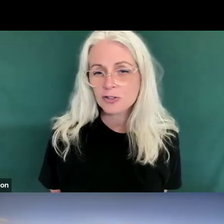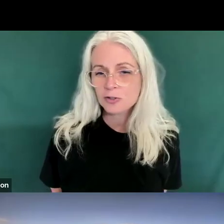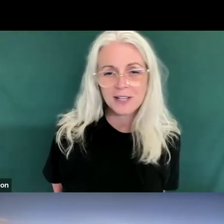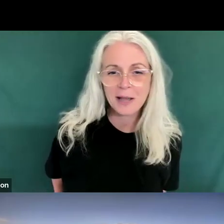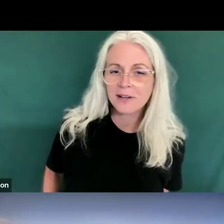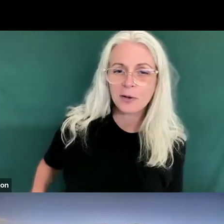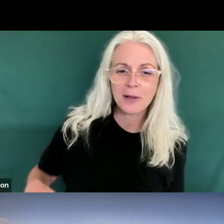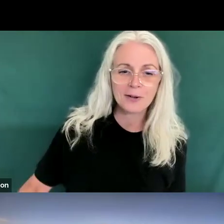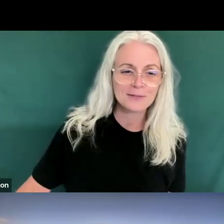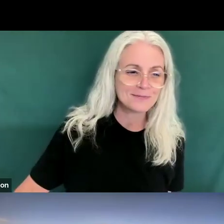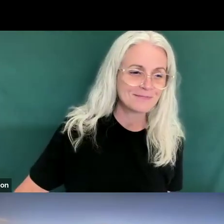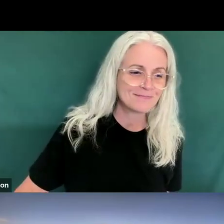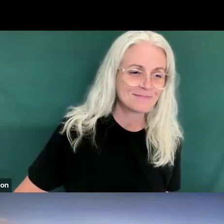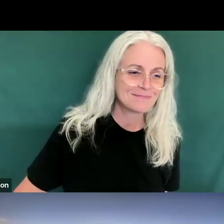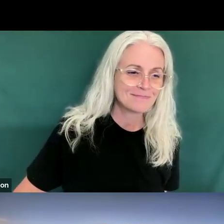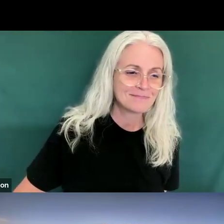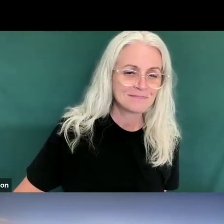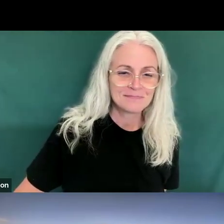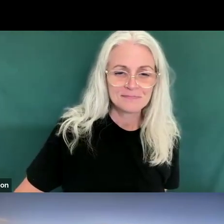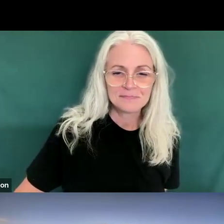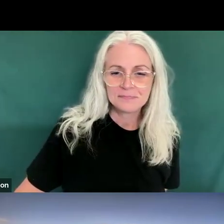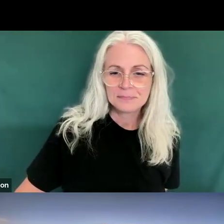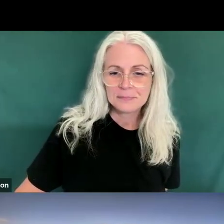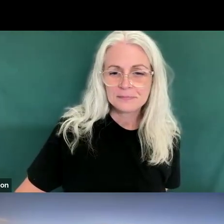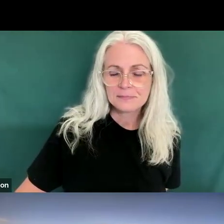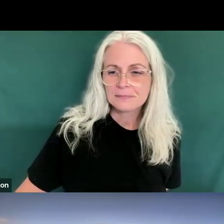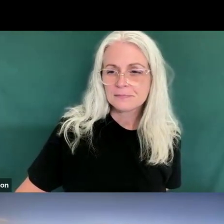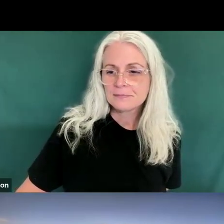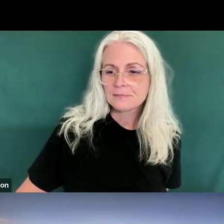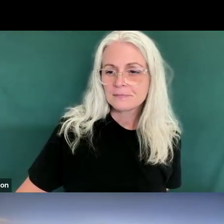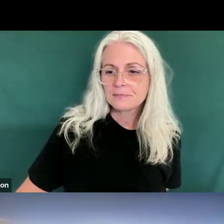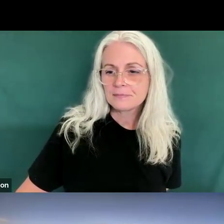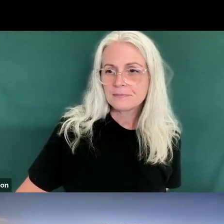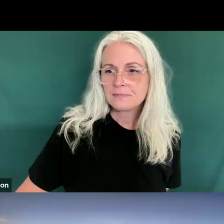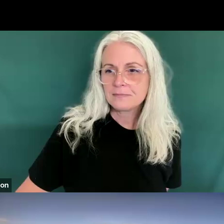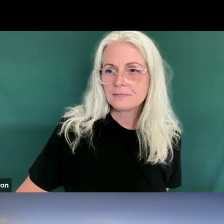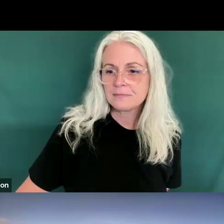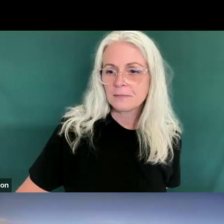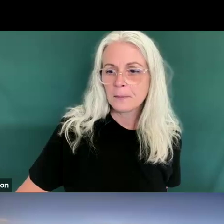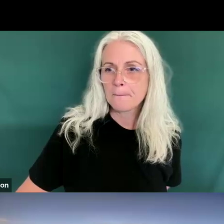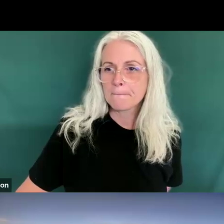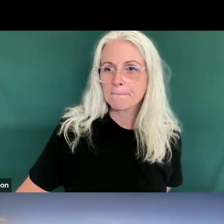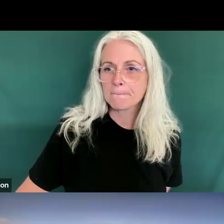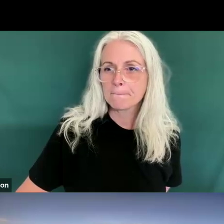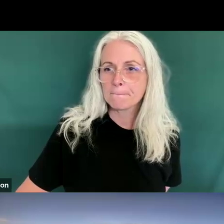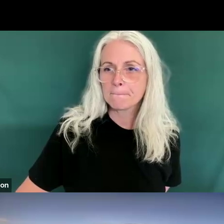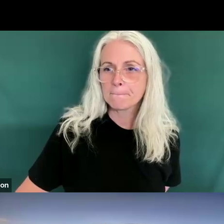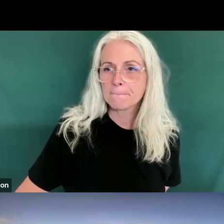and we are certainly happy to help out. Thank you for that, Mark. And we also,